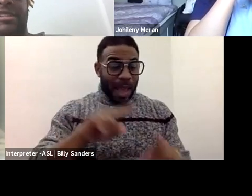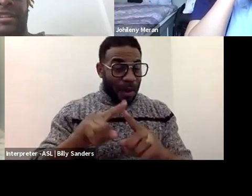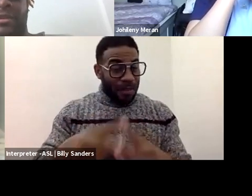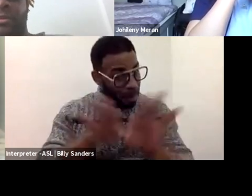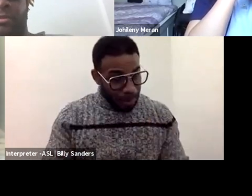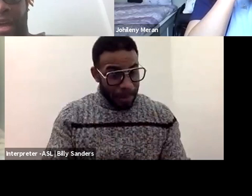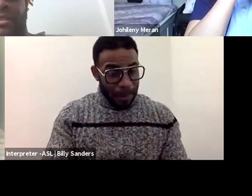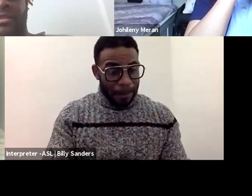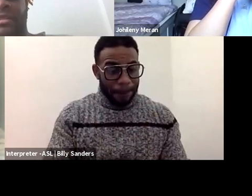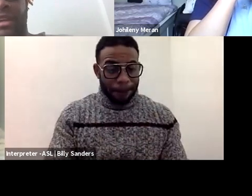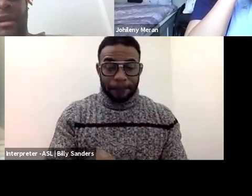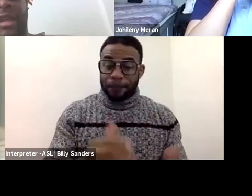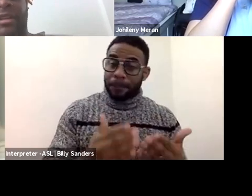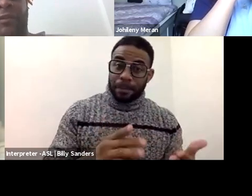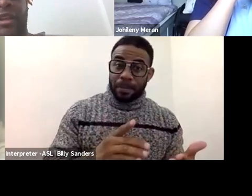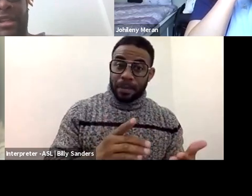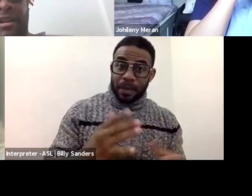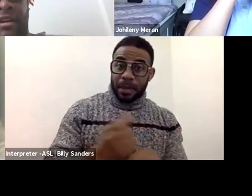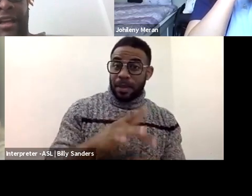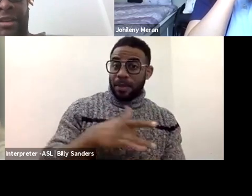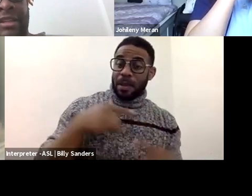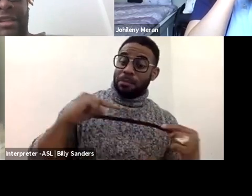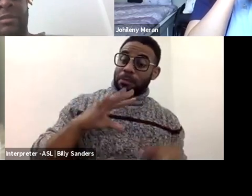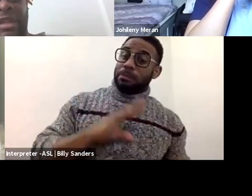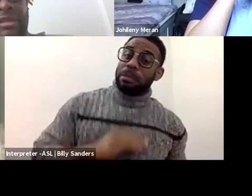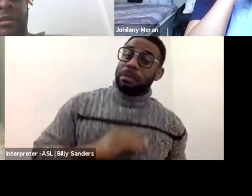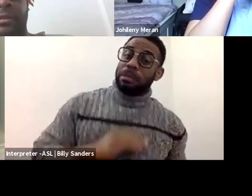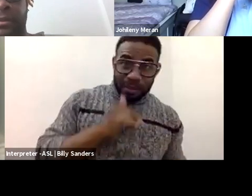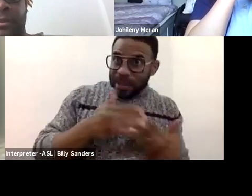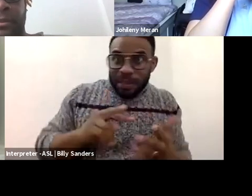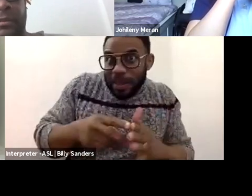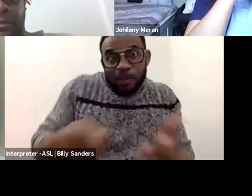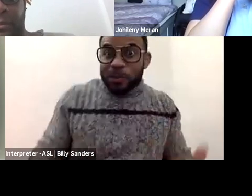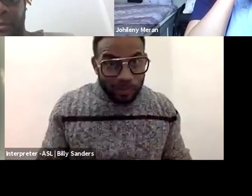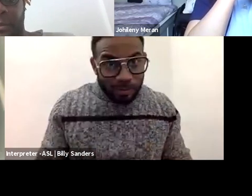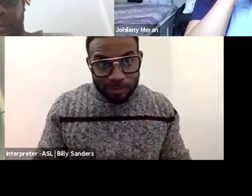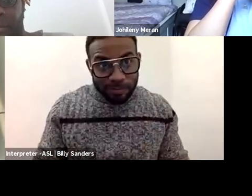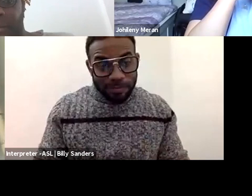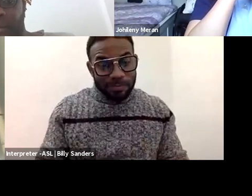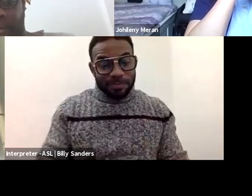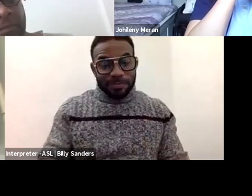Because you might end up getting your feelings hurt and you did not even mean to.